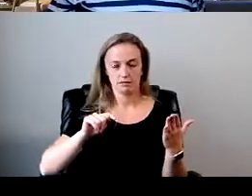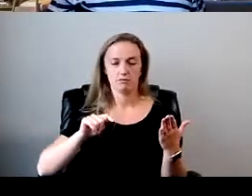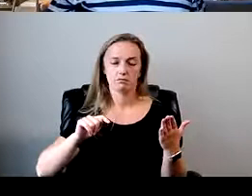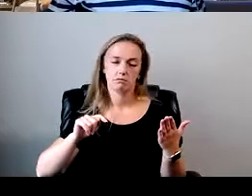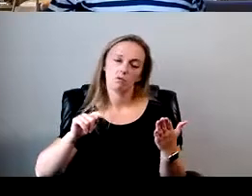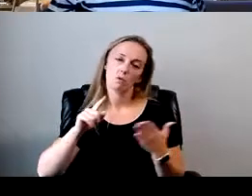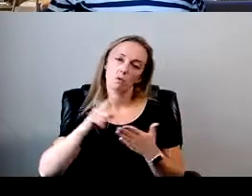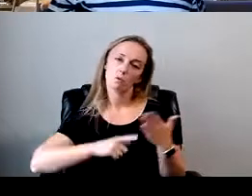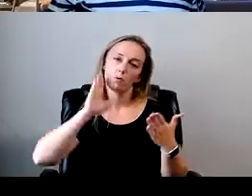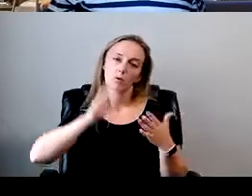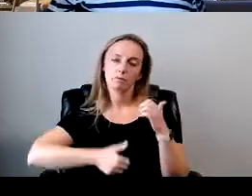the most effective for that audience.